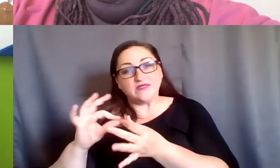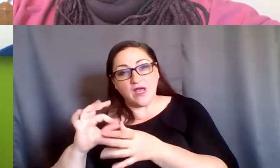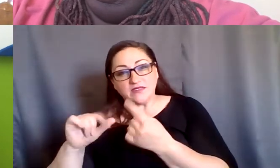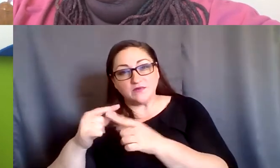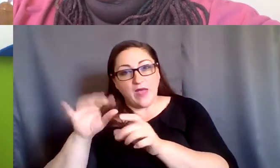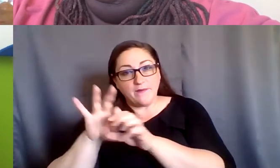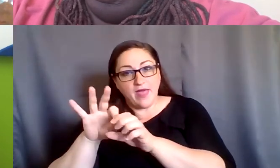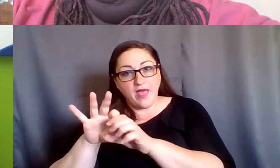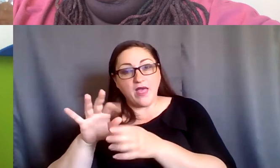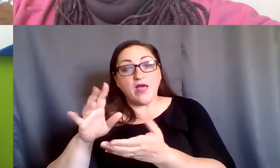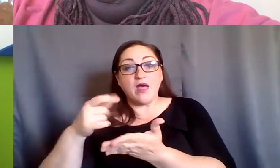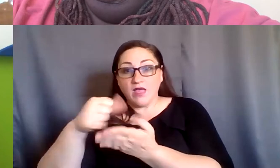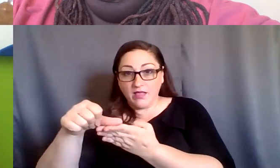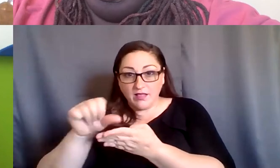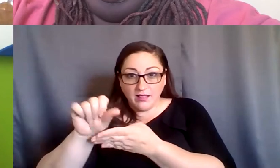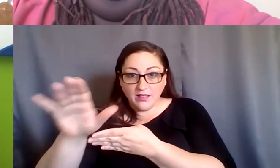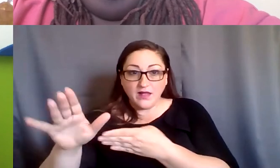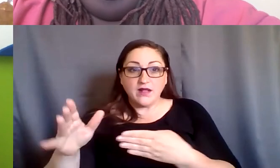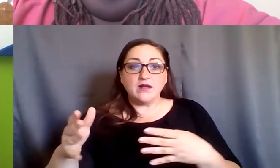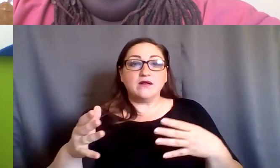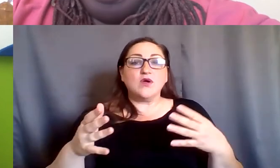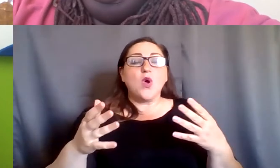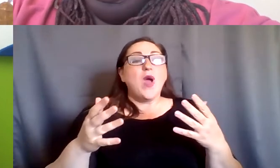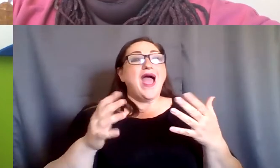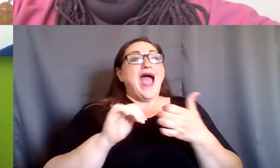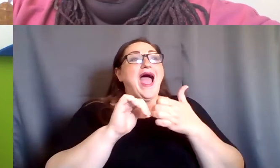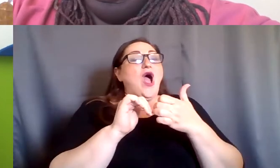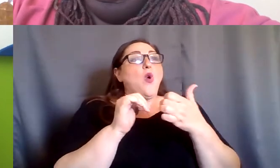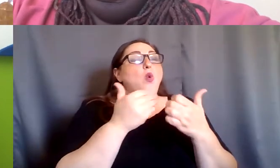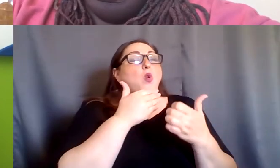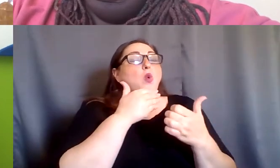what does it take to have everybody’s needs met so they may vote?